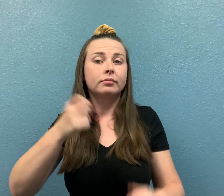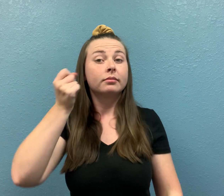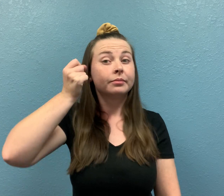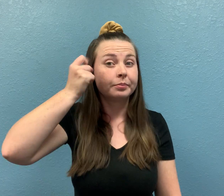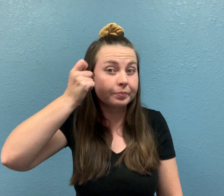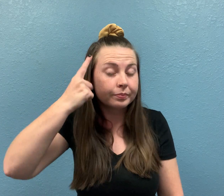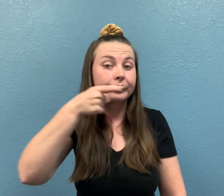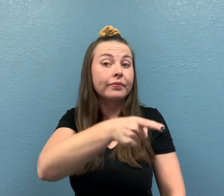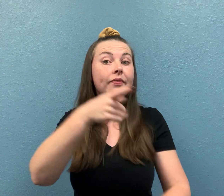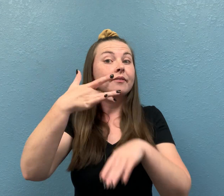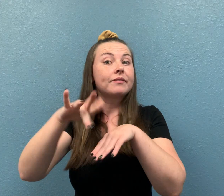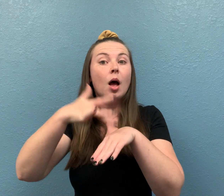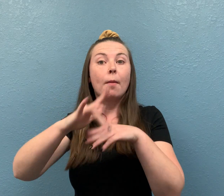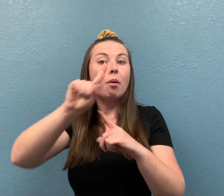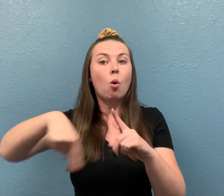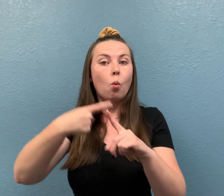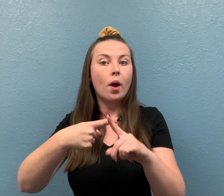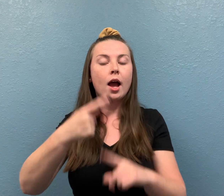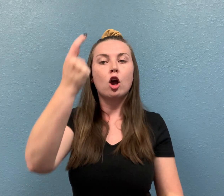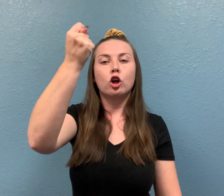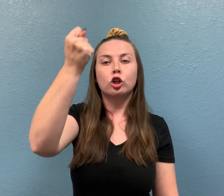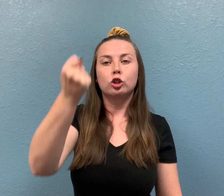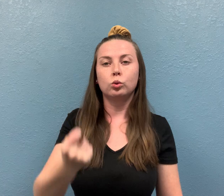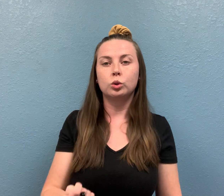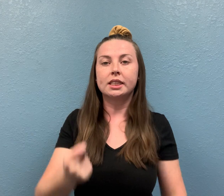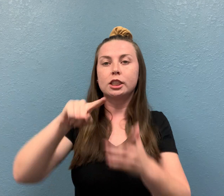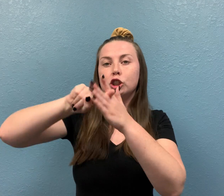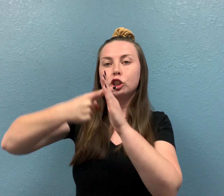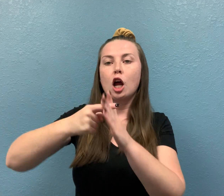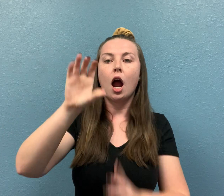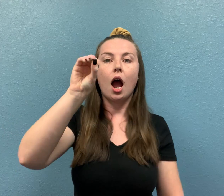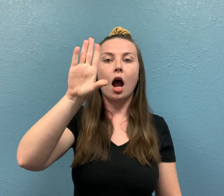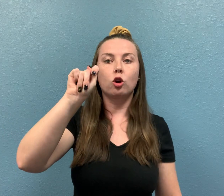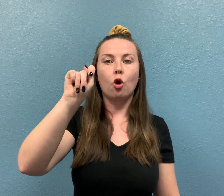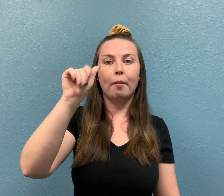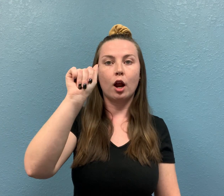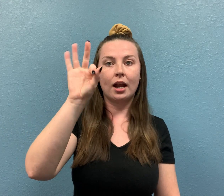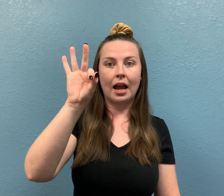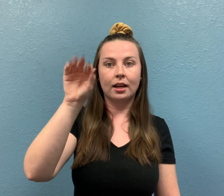She is available on Tuesdays, starting with October 19th